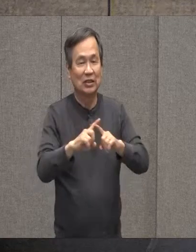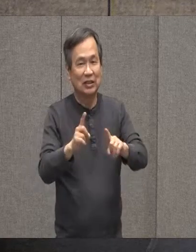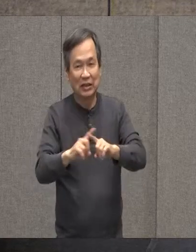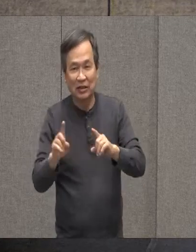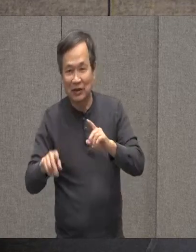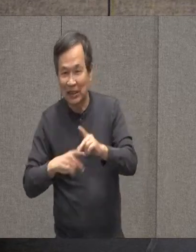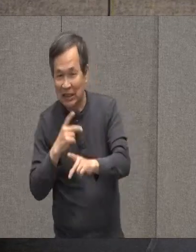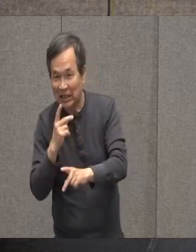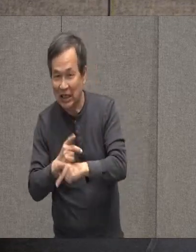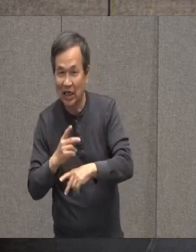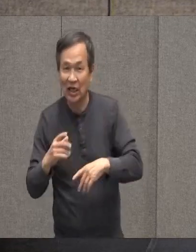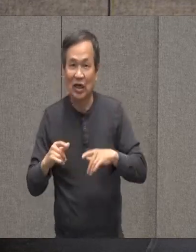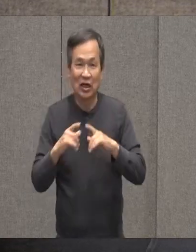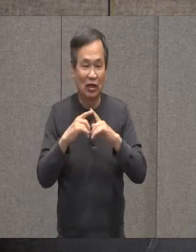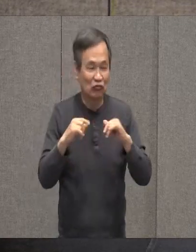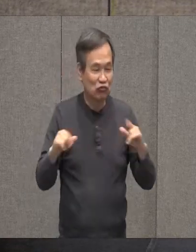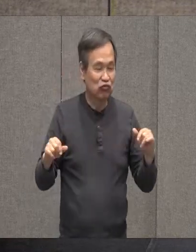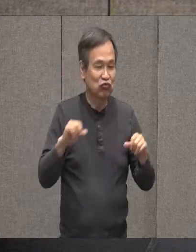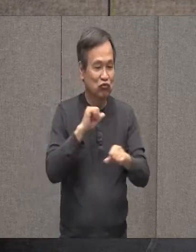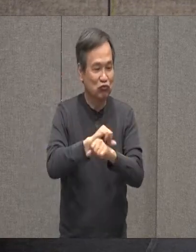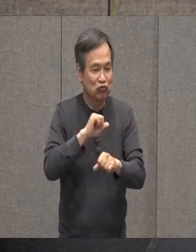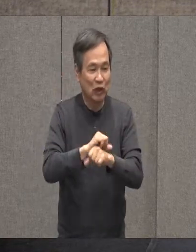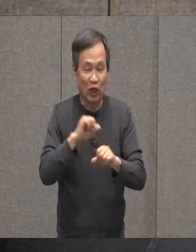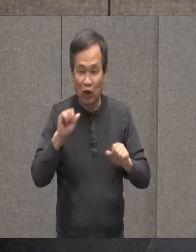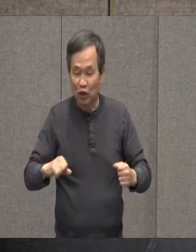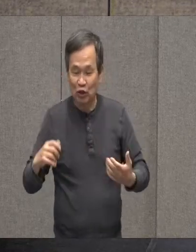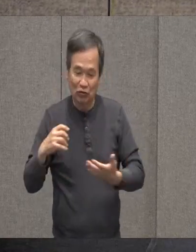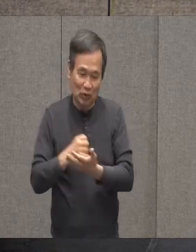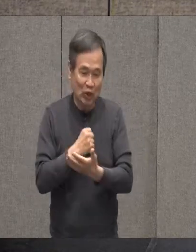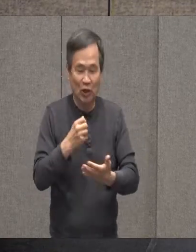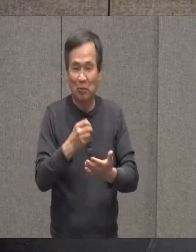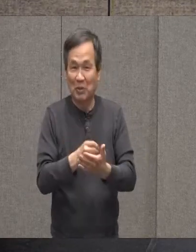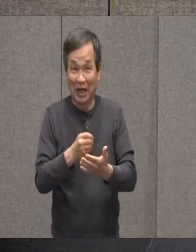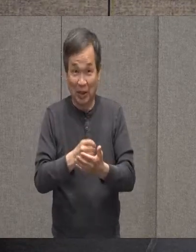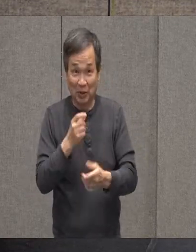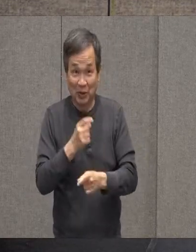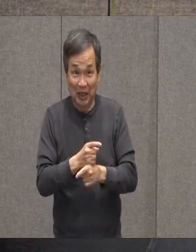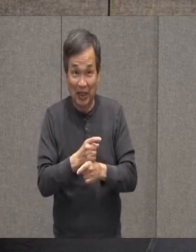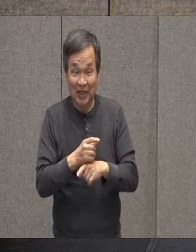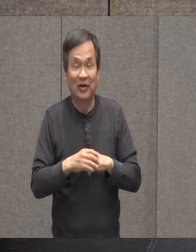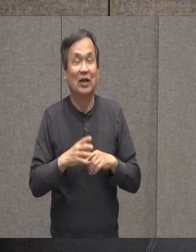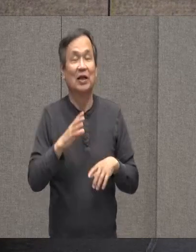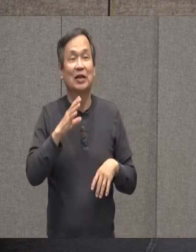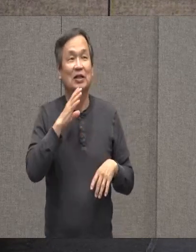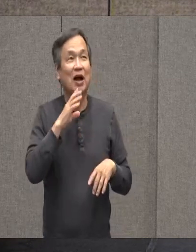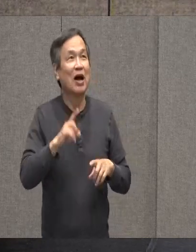and jobs that you could do to earn money. We talked about the different ways